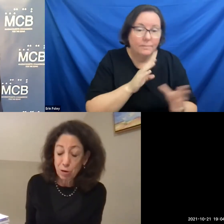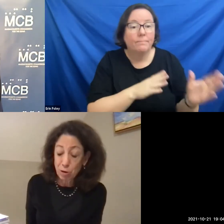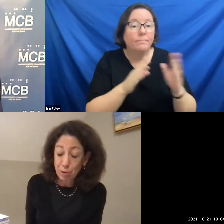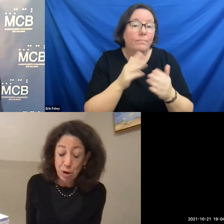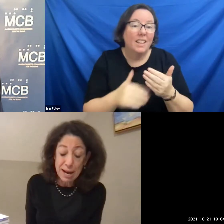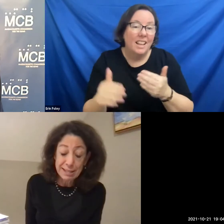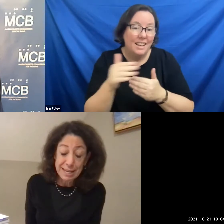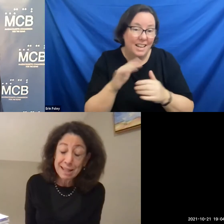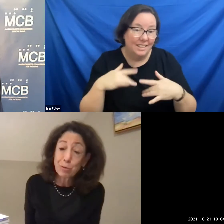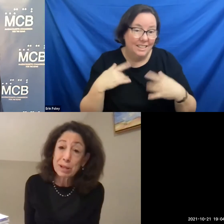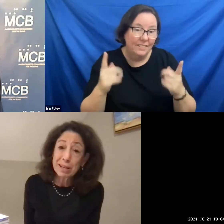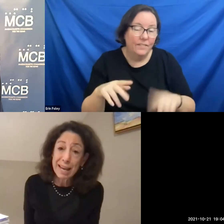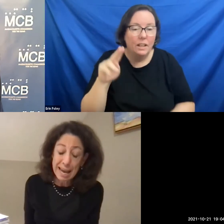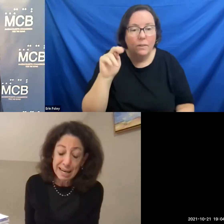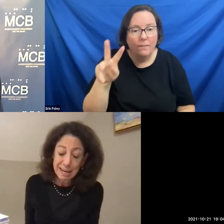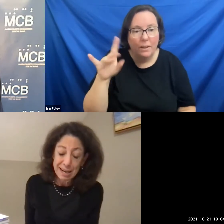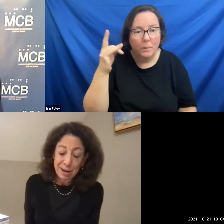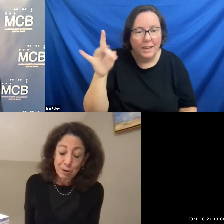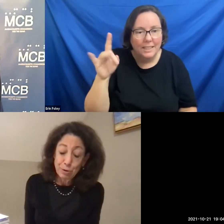will be on November 18th with Nick Lehane, who's